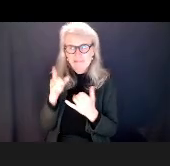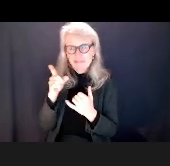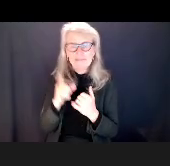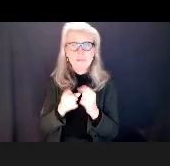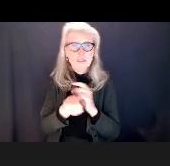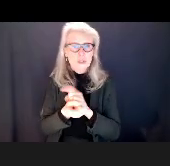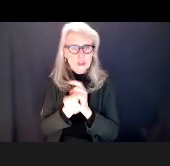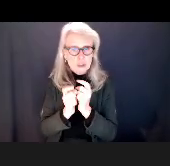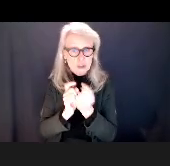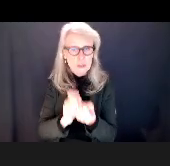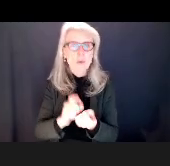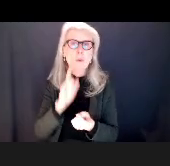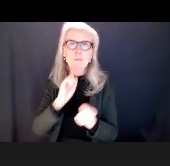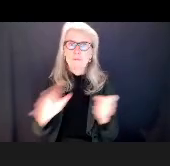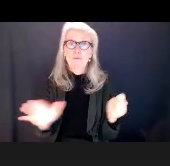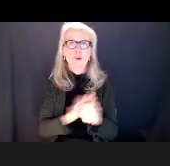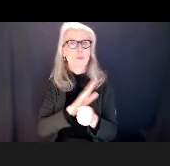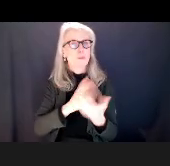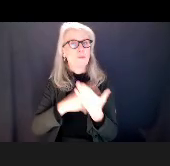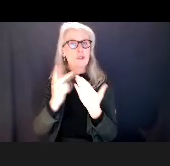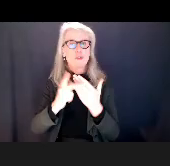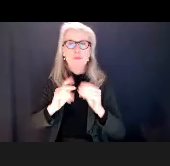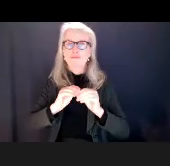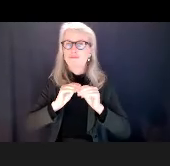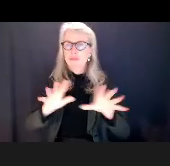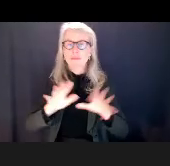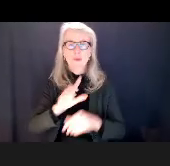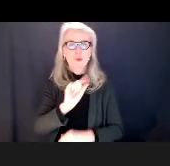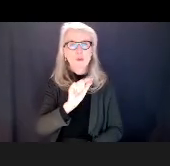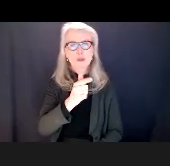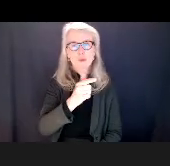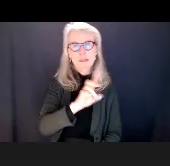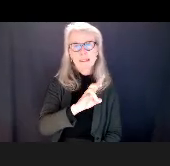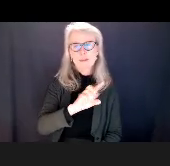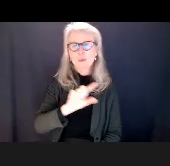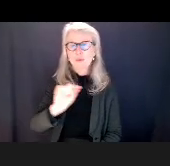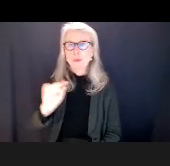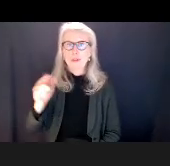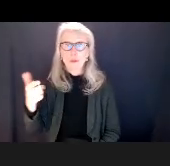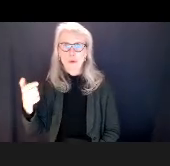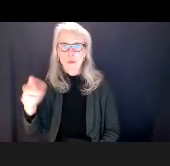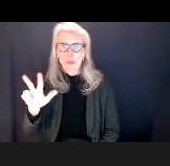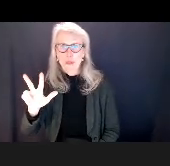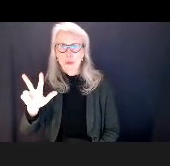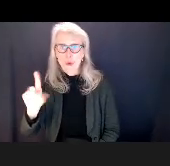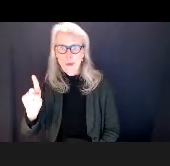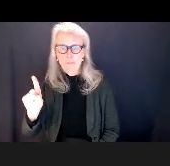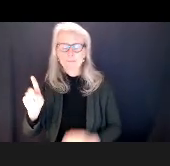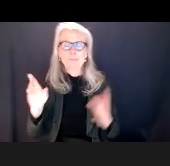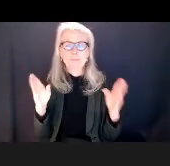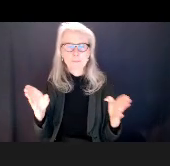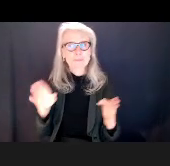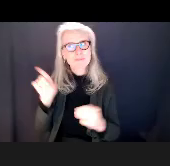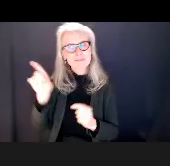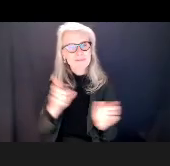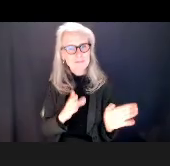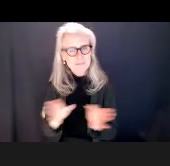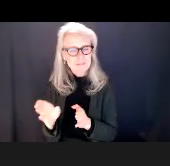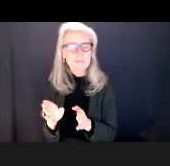to be a full provincial roll out 2027 through 2031. And this plan proposes to amend legislation